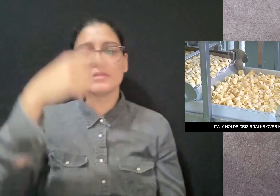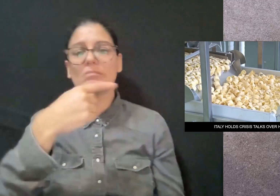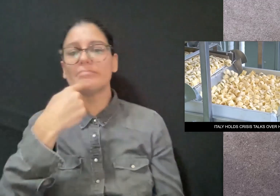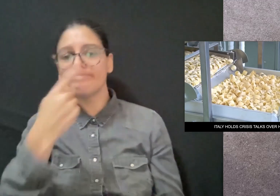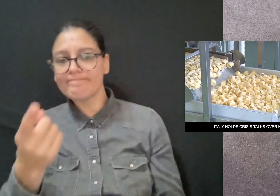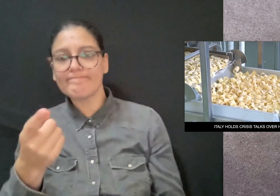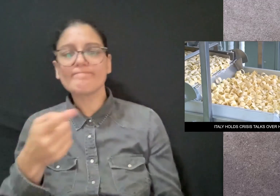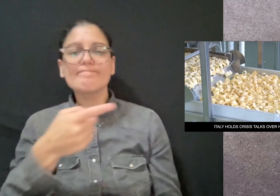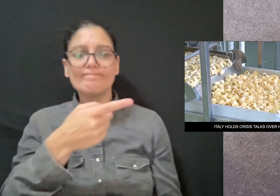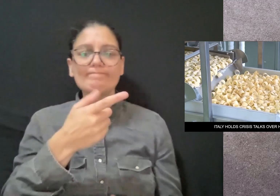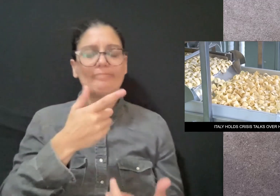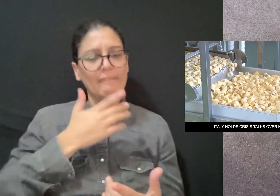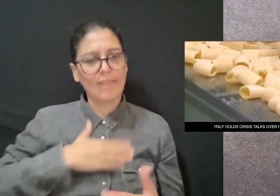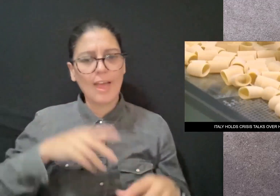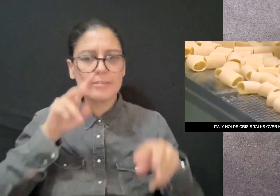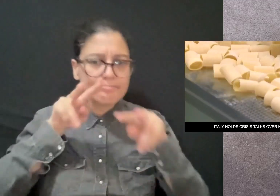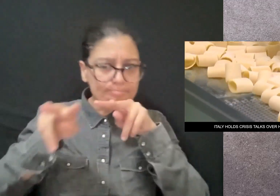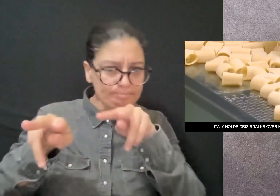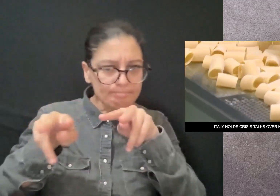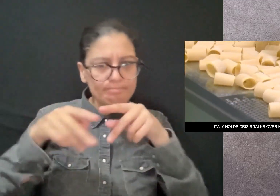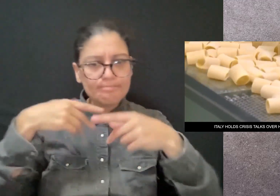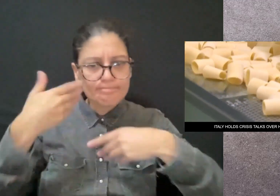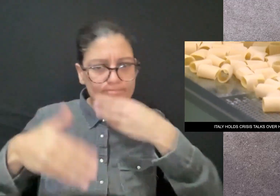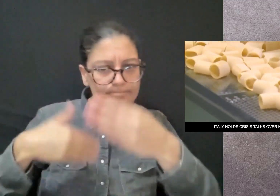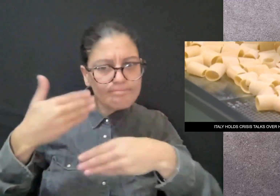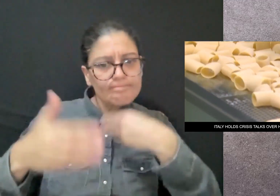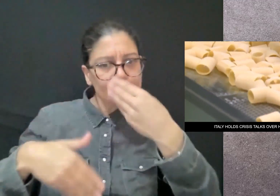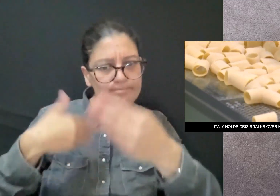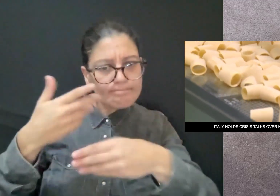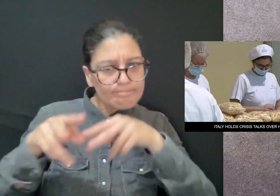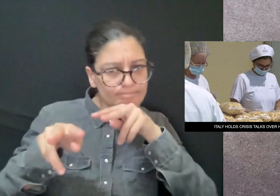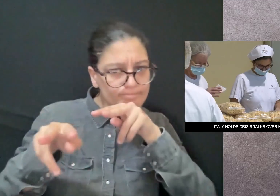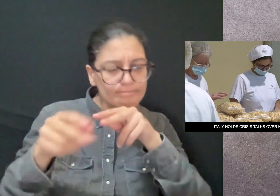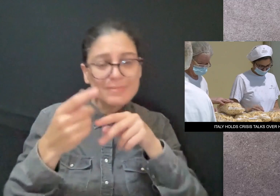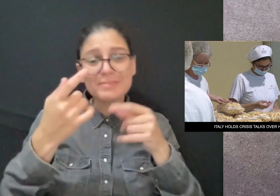government officials say they will continue to monitor pasta prices hoping they will drop